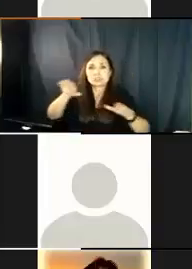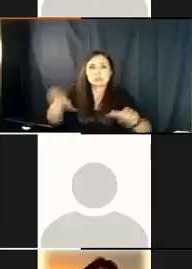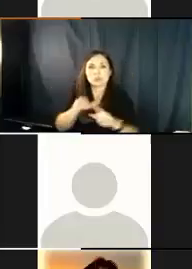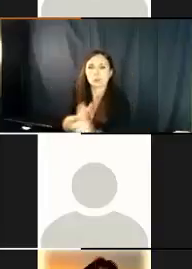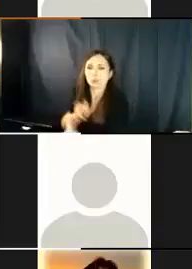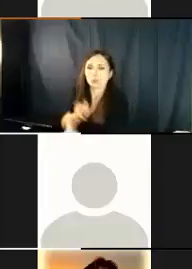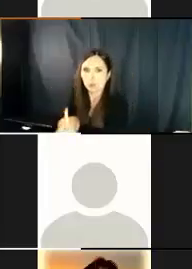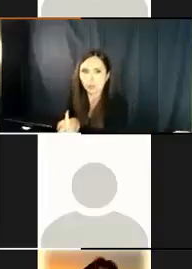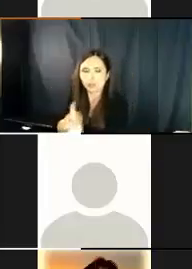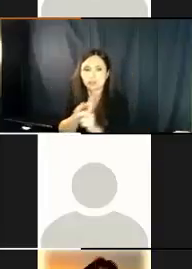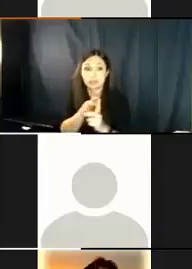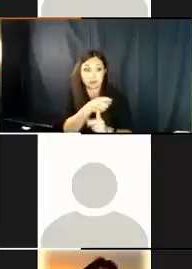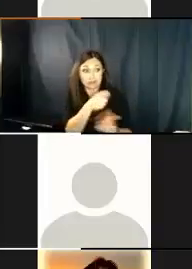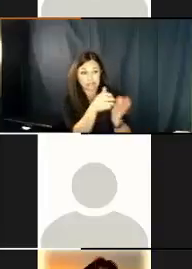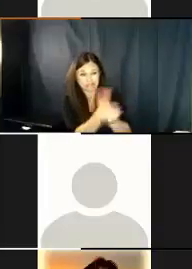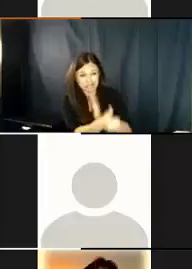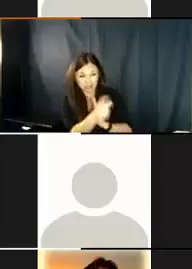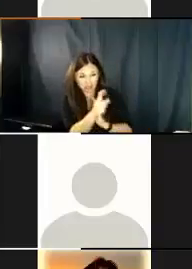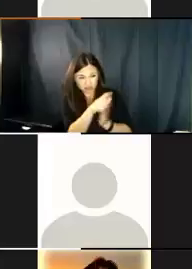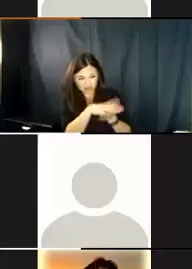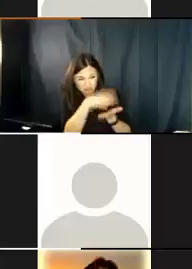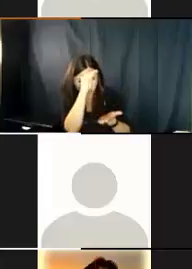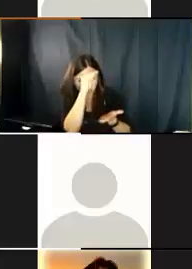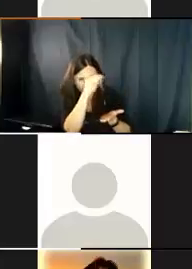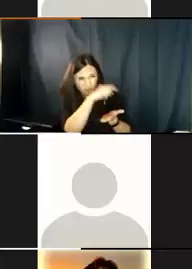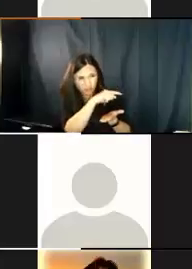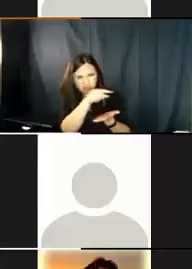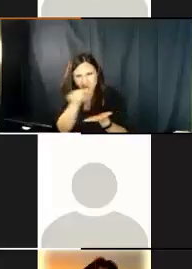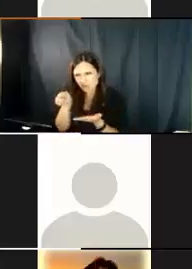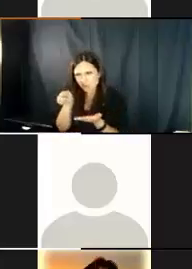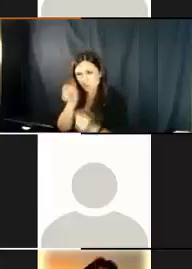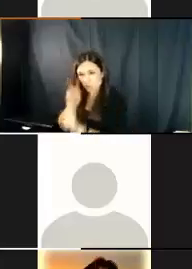What are the skills that they need to learn? And then how do I measure whether or not were successful?